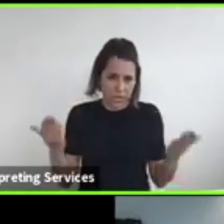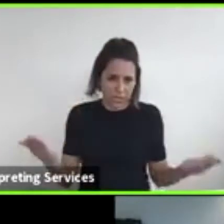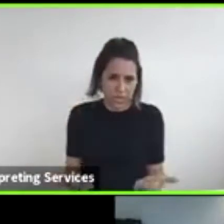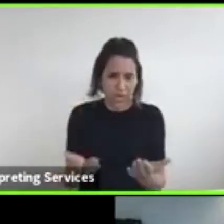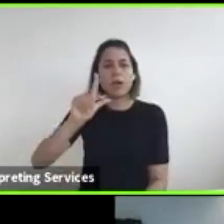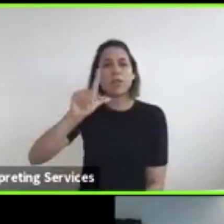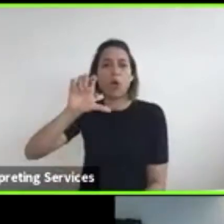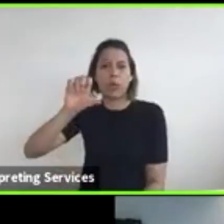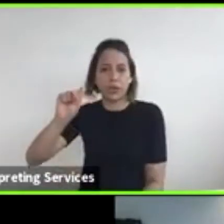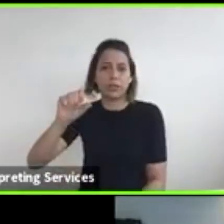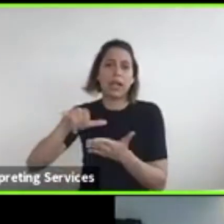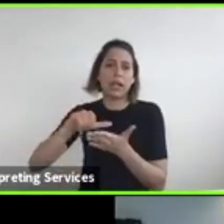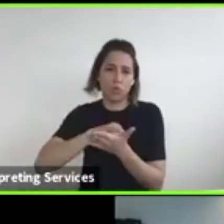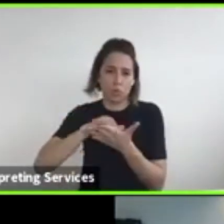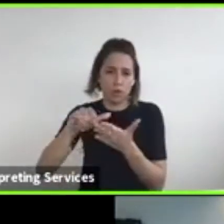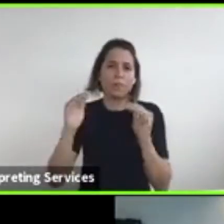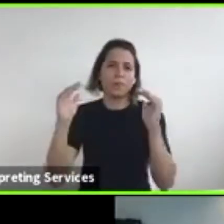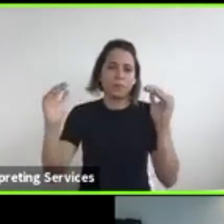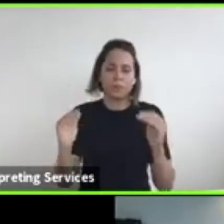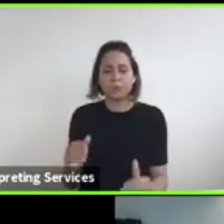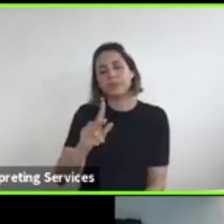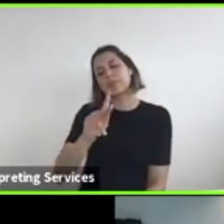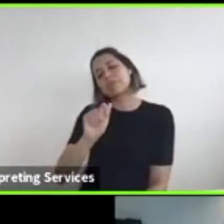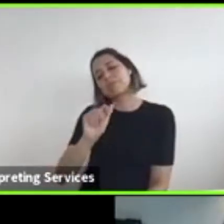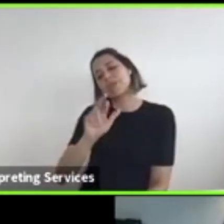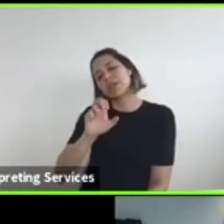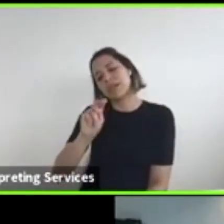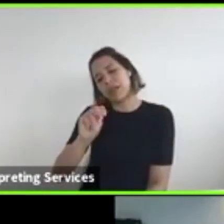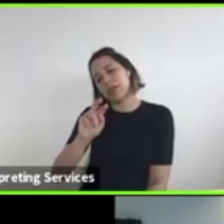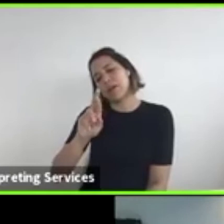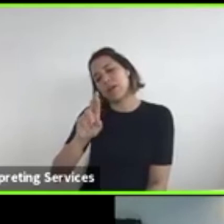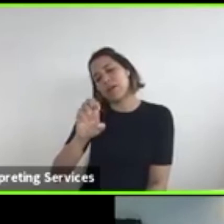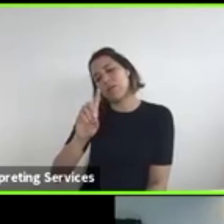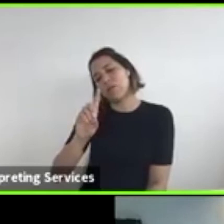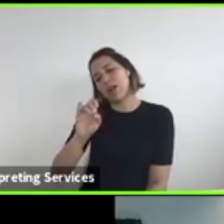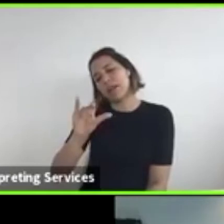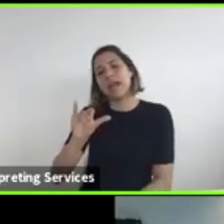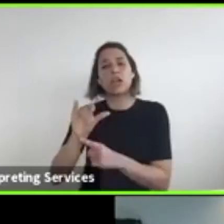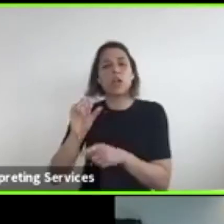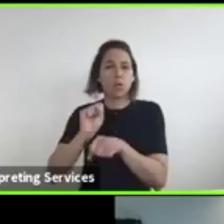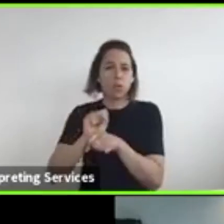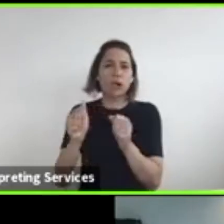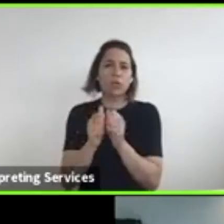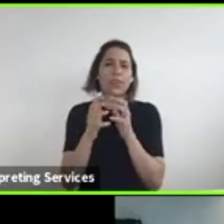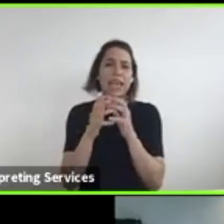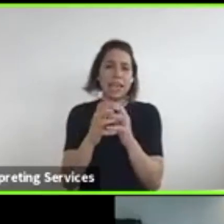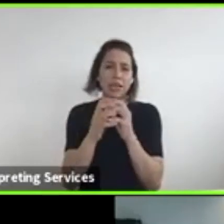KAREN RECOLLET, WHO IS AN -- WORKS IN INTERSECTIONAL SPACES, OF INDIGENOUS PERFORMANCE, YOUTH,